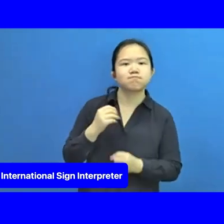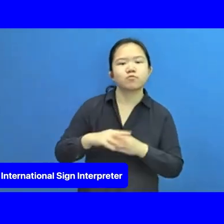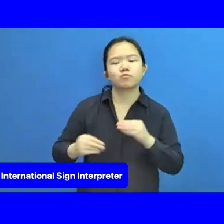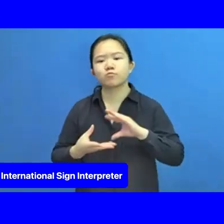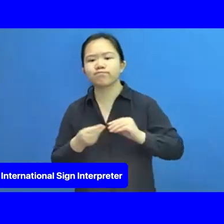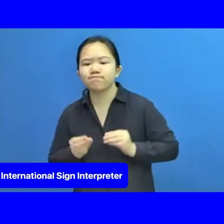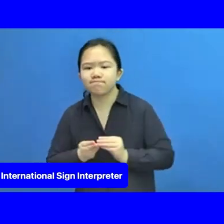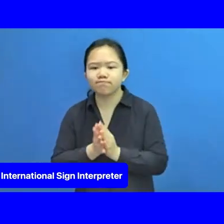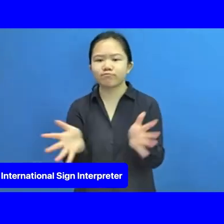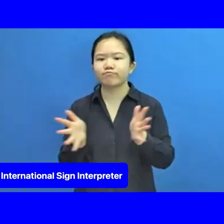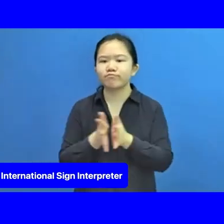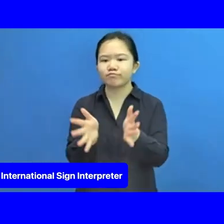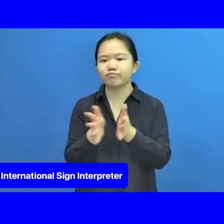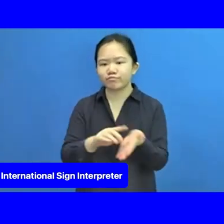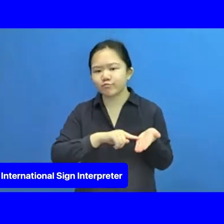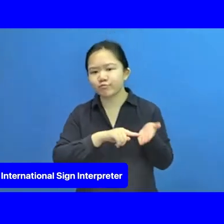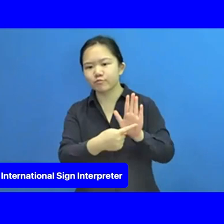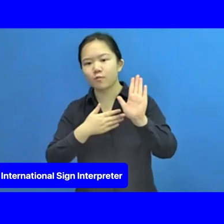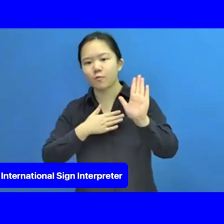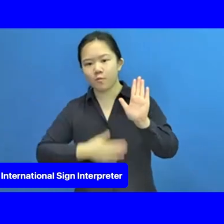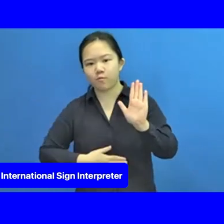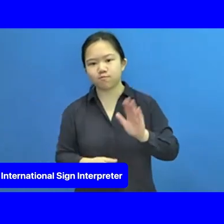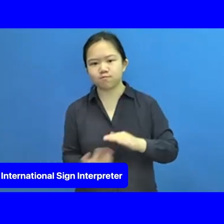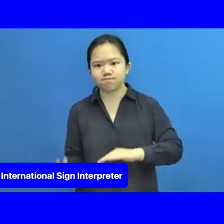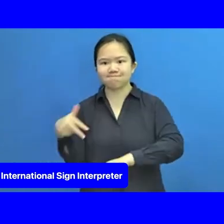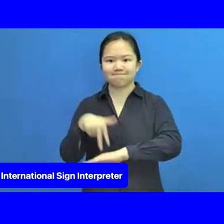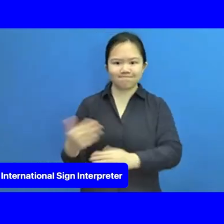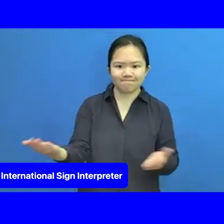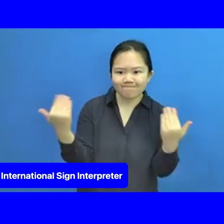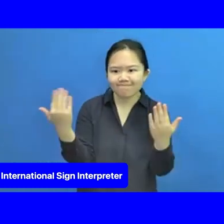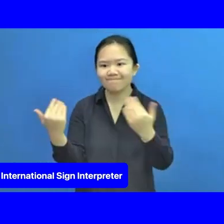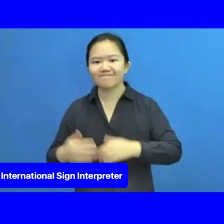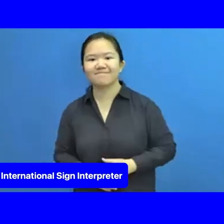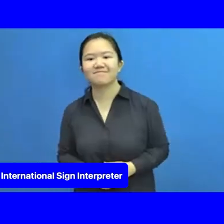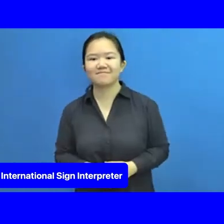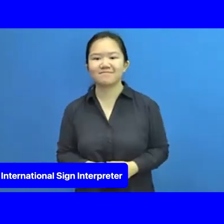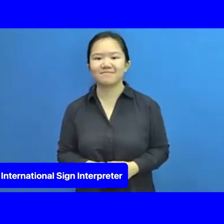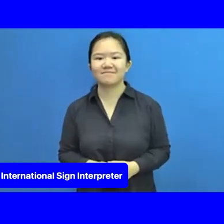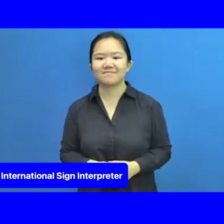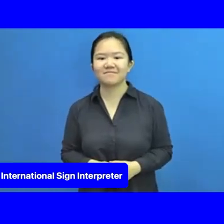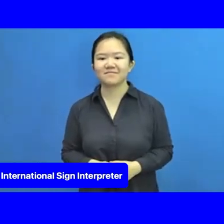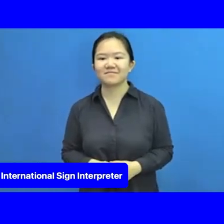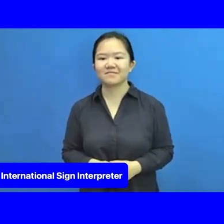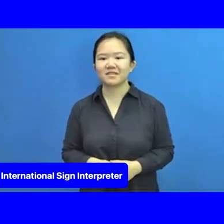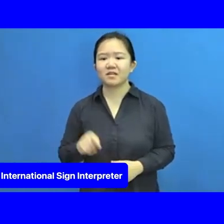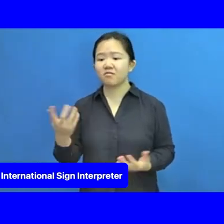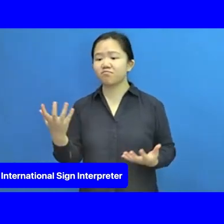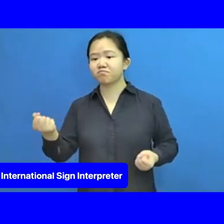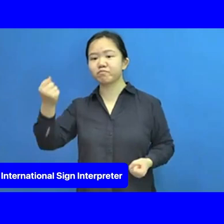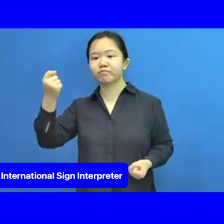Let's engage with audiences differently and with different audiences. Let's contribute to pave the way for a society